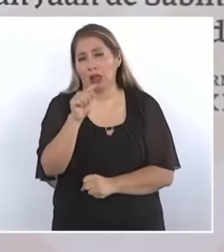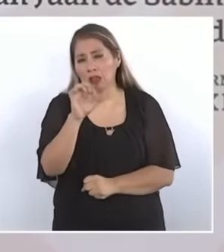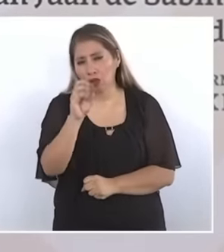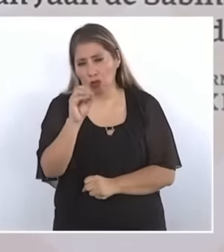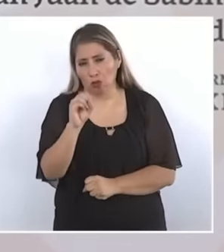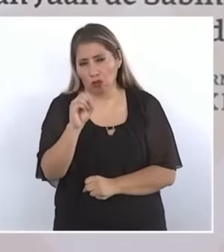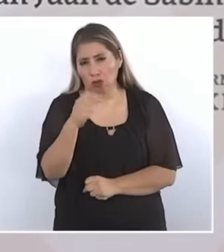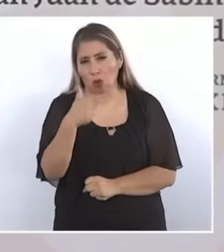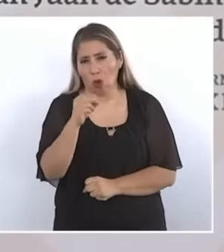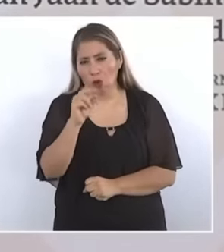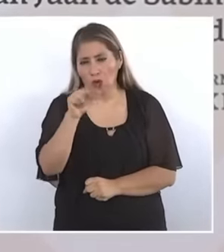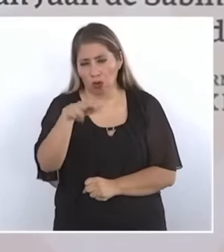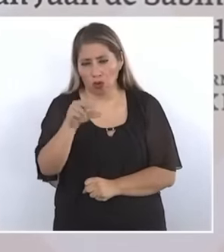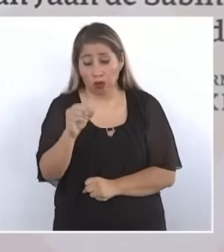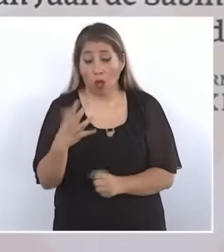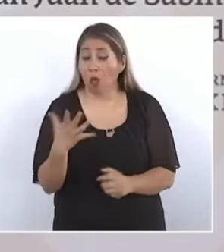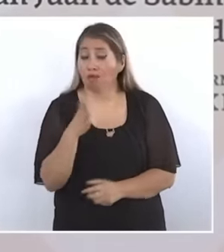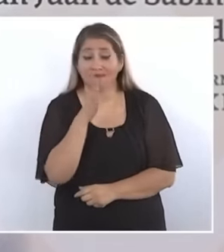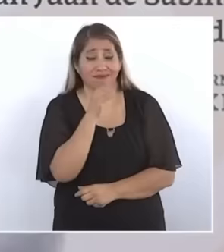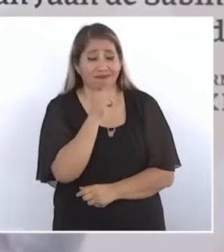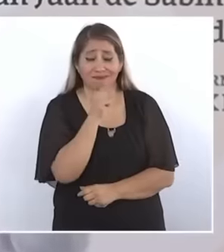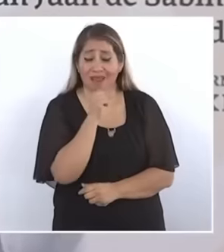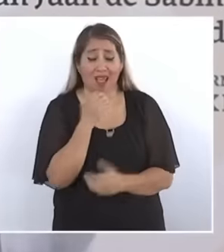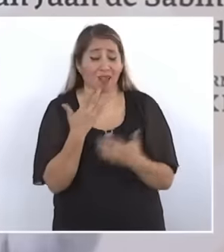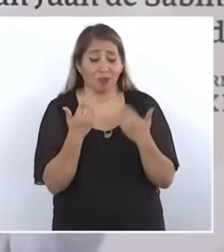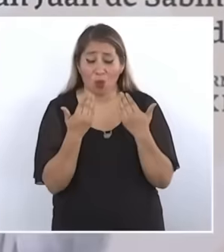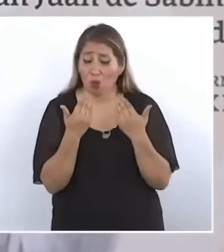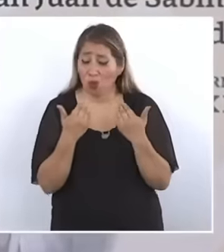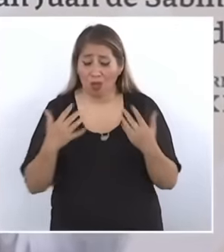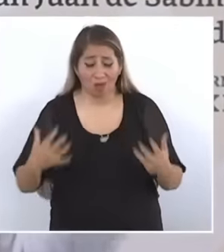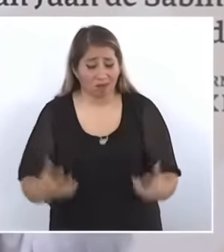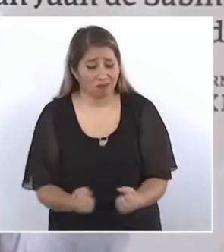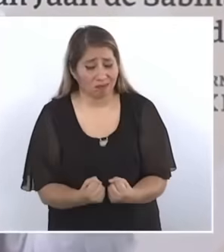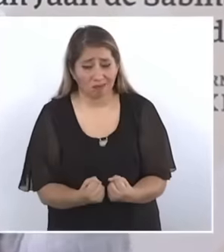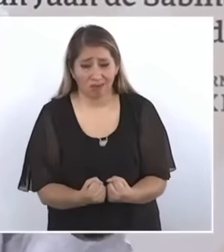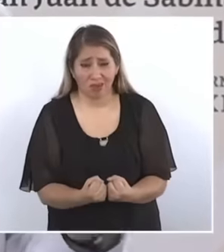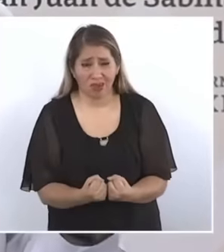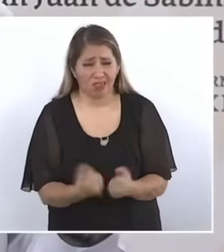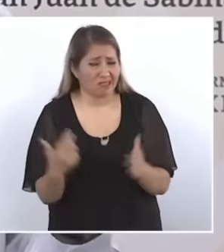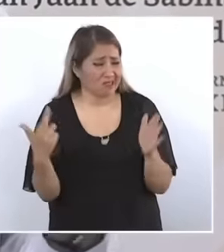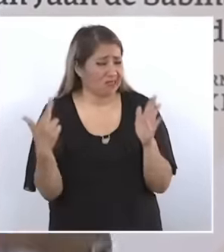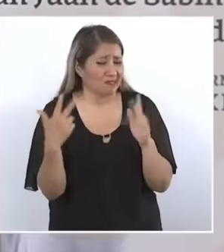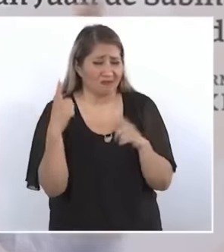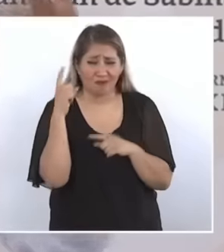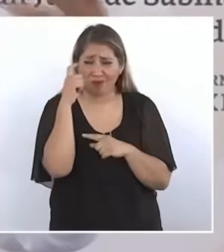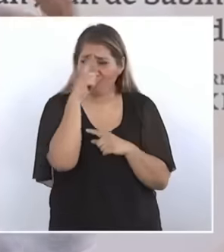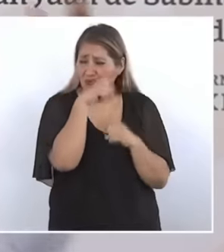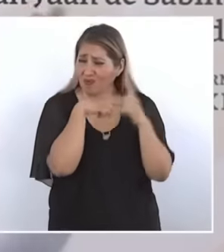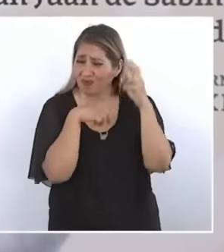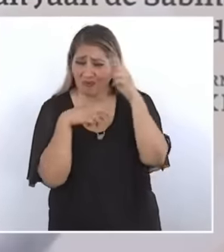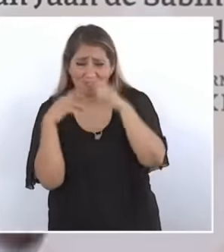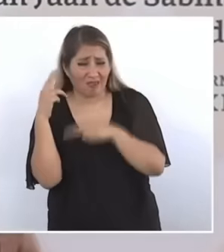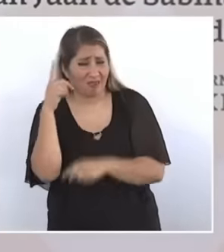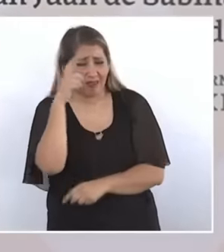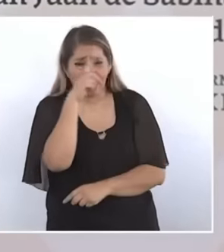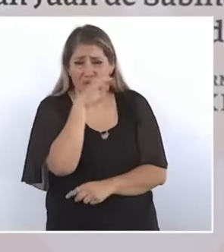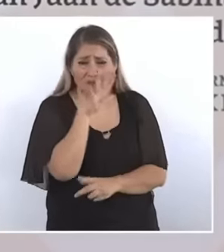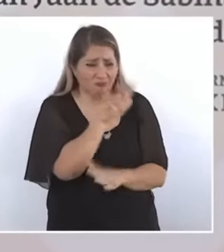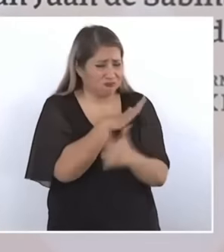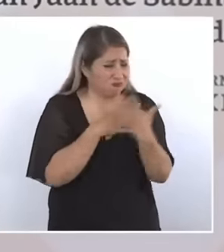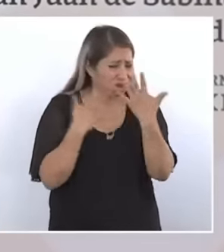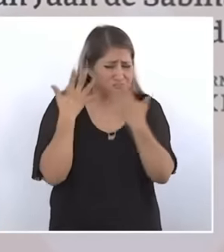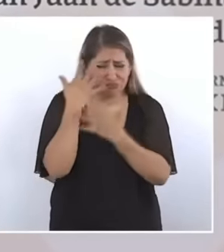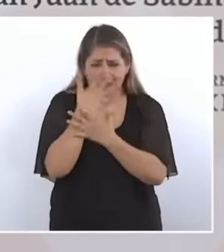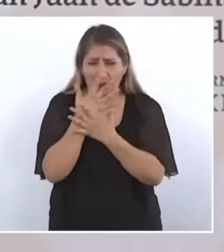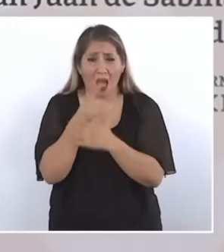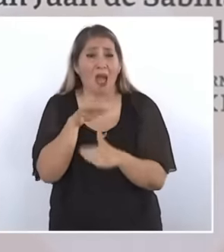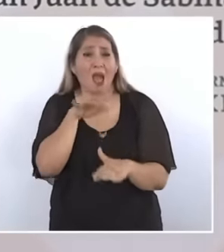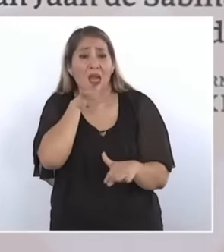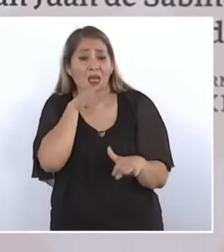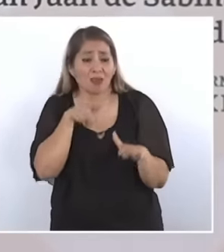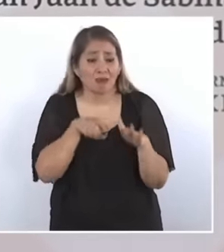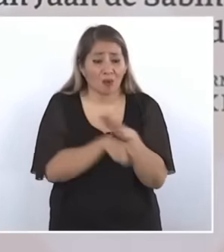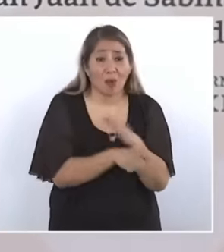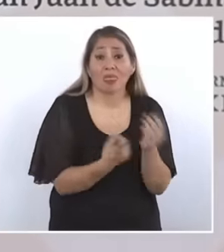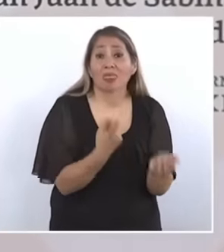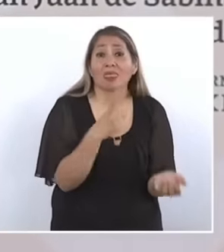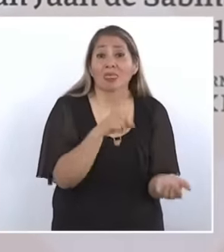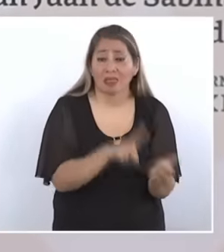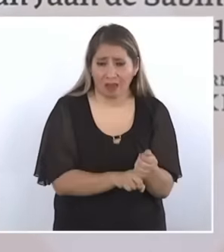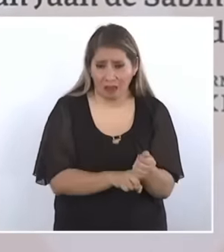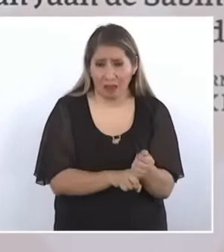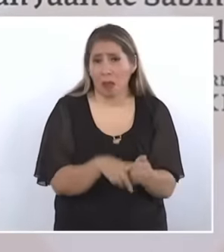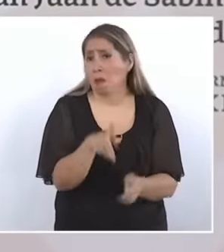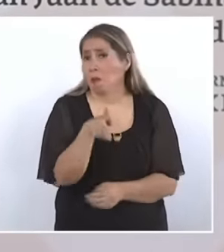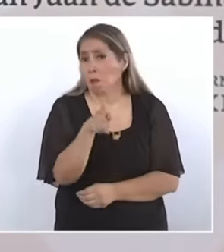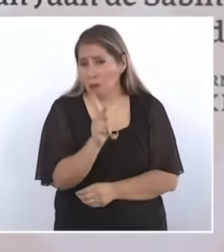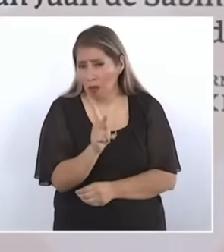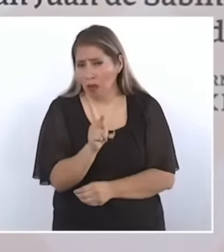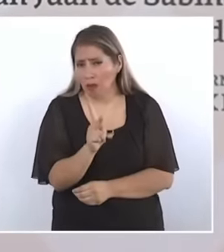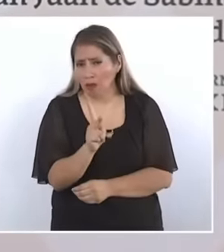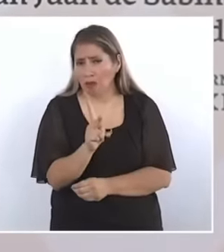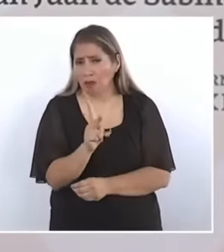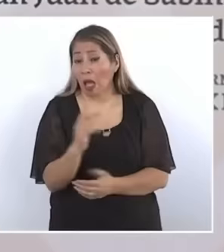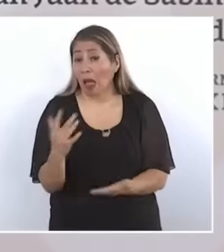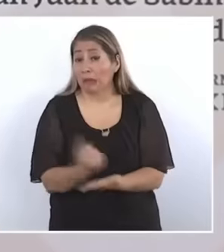many obstacles, everything was very tangled because there was a lot of corruption. But you know that if we succeeded